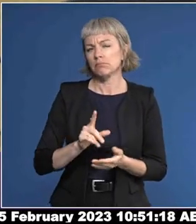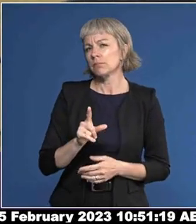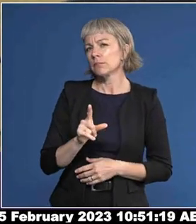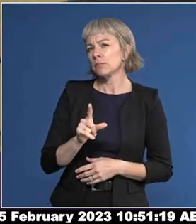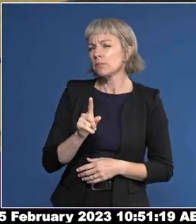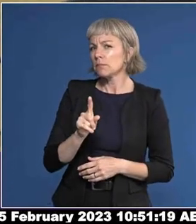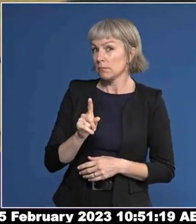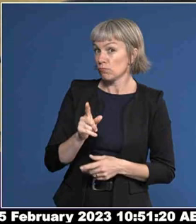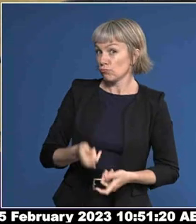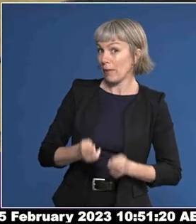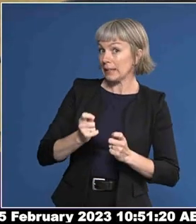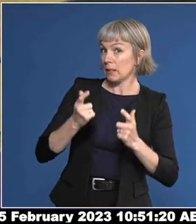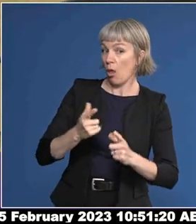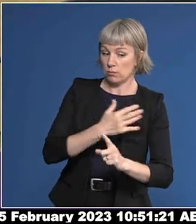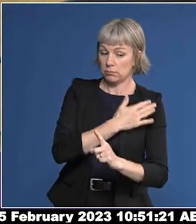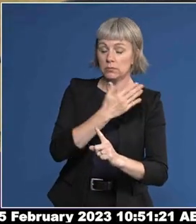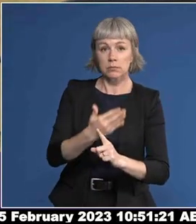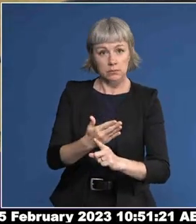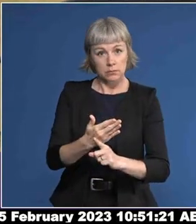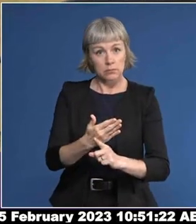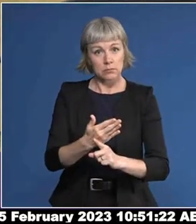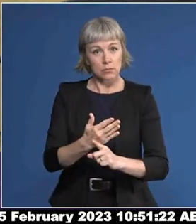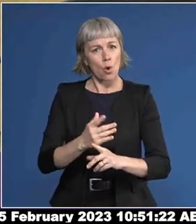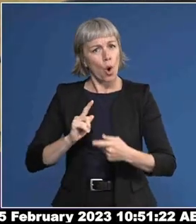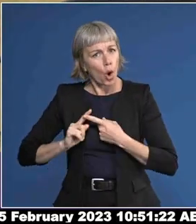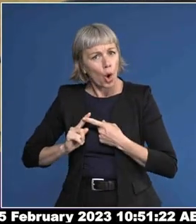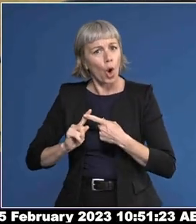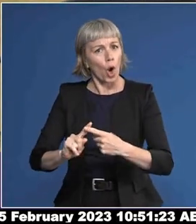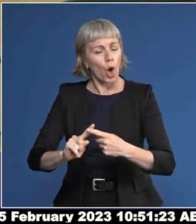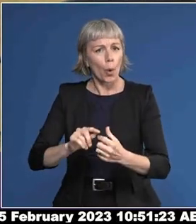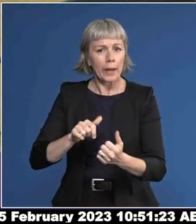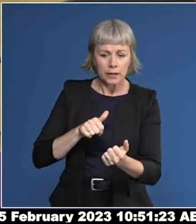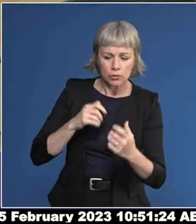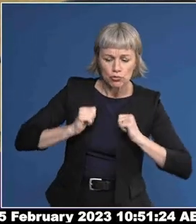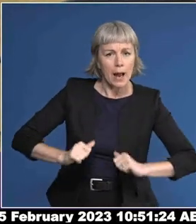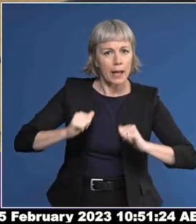point of induction but on an ongoing basis is a cost to operating the business.